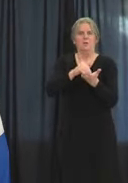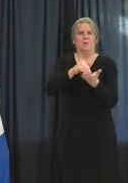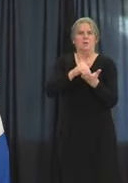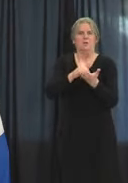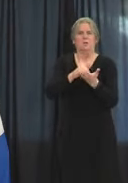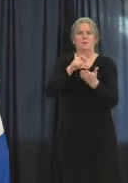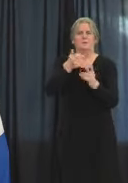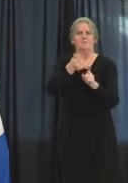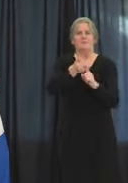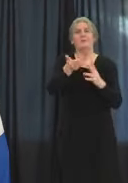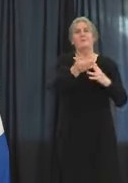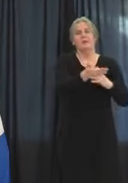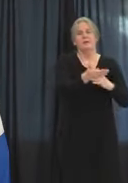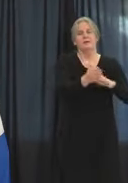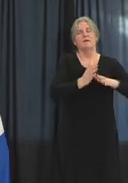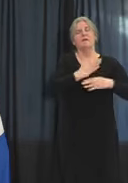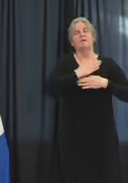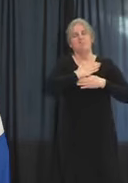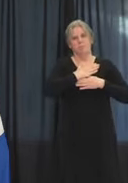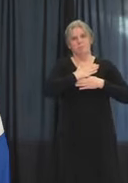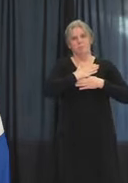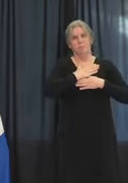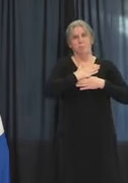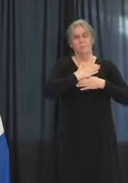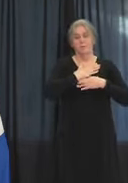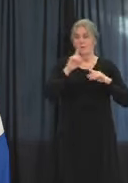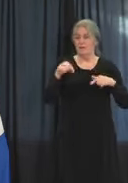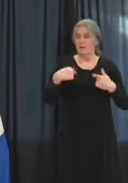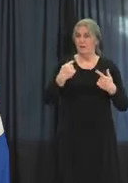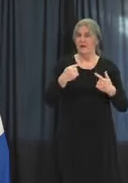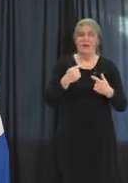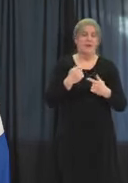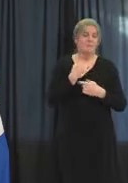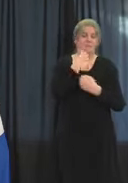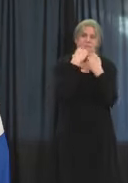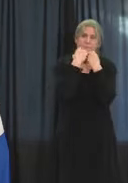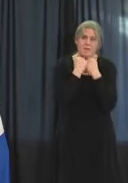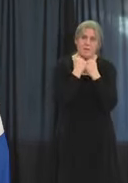who needs a break and needs to rest because preservation of